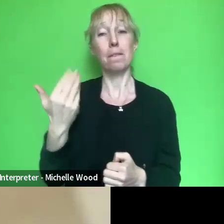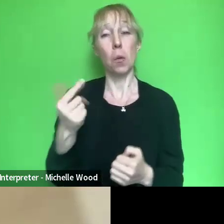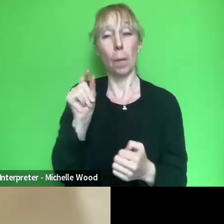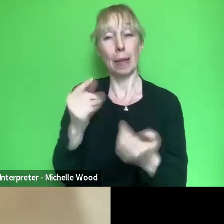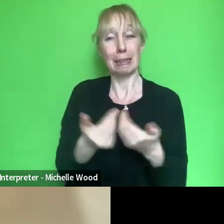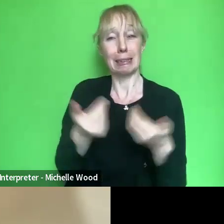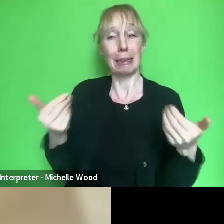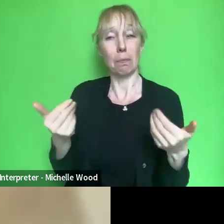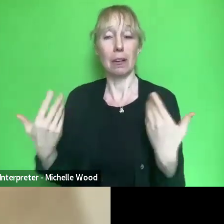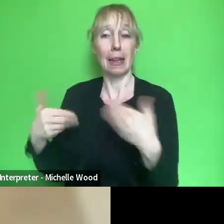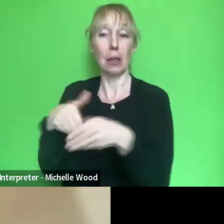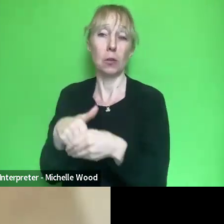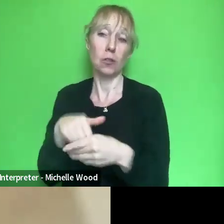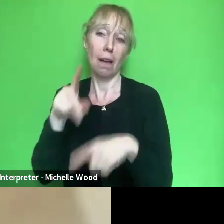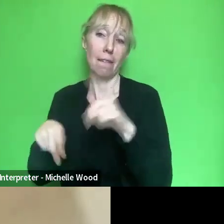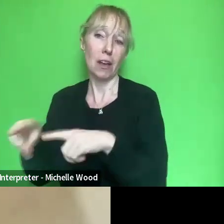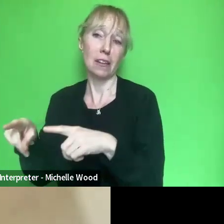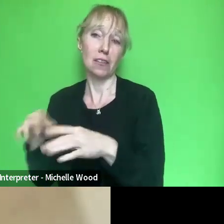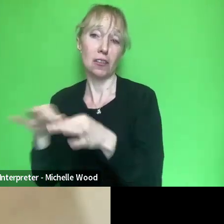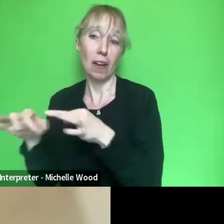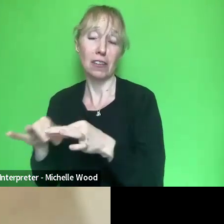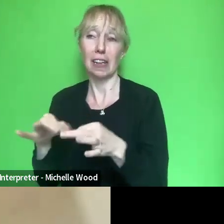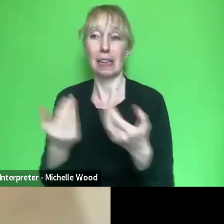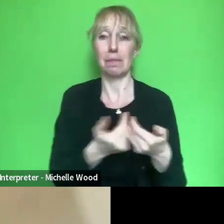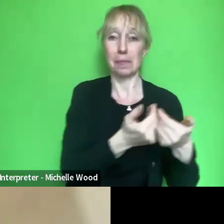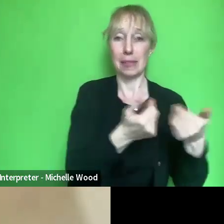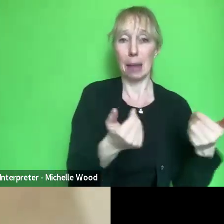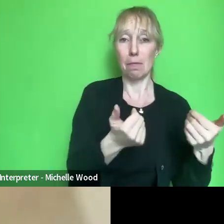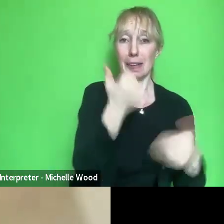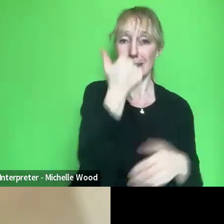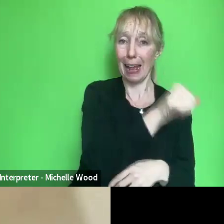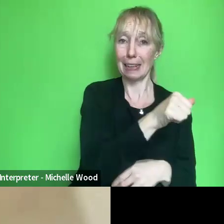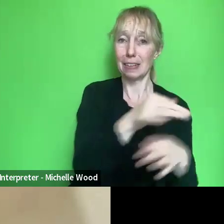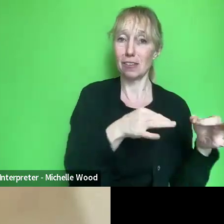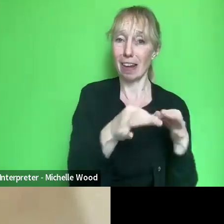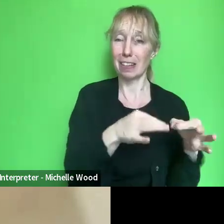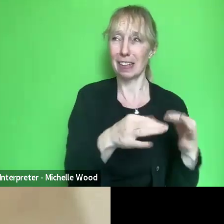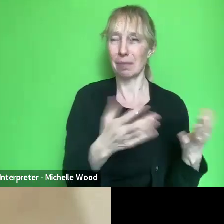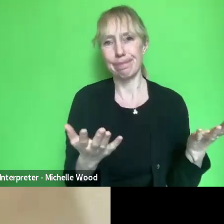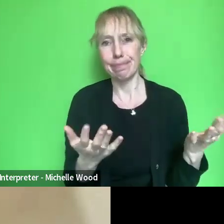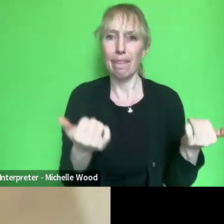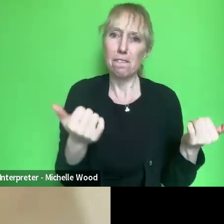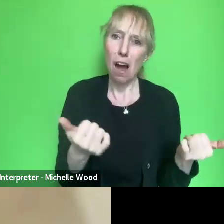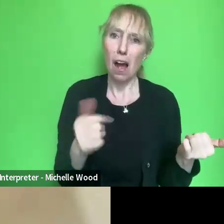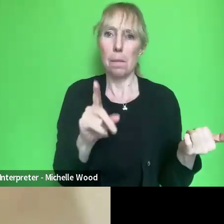inclusion and diversity strategy, a separate talent strategy which is all very well, but unless you're all singing